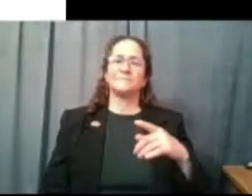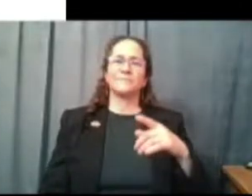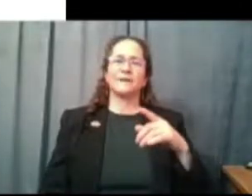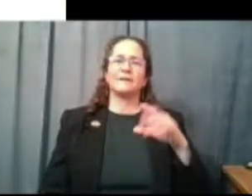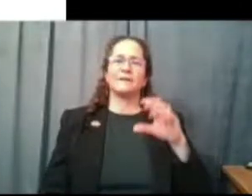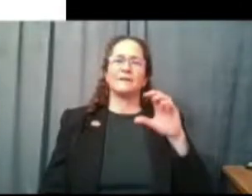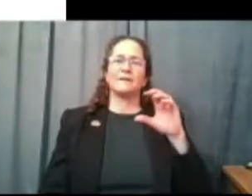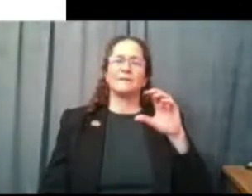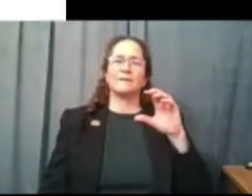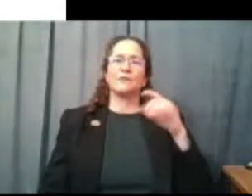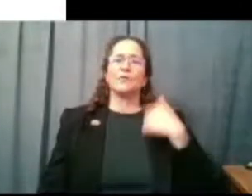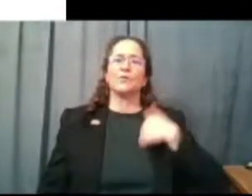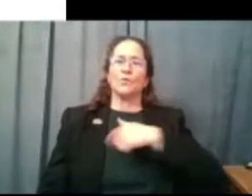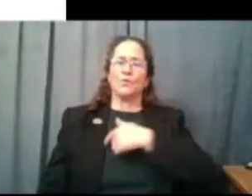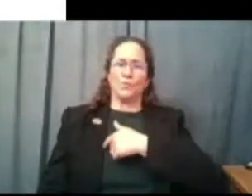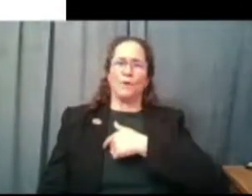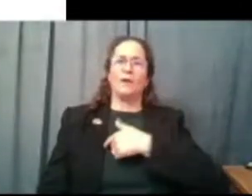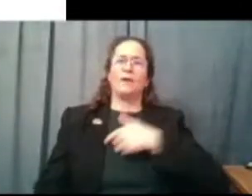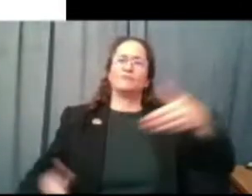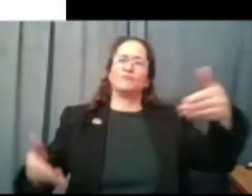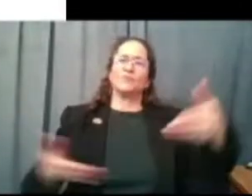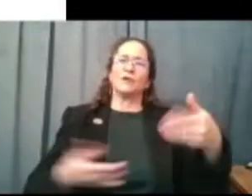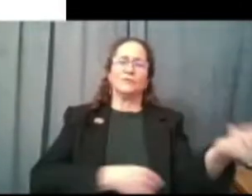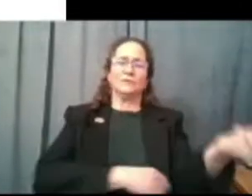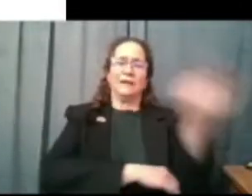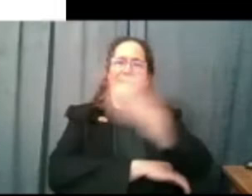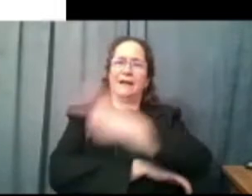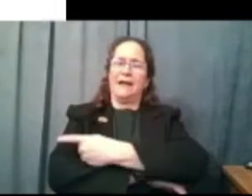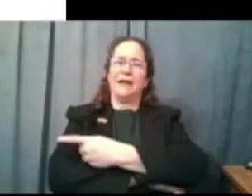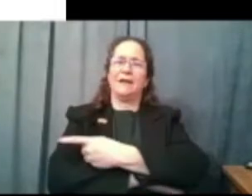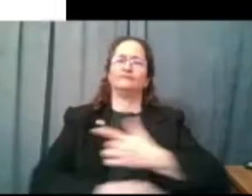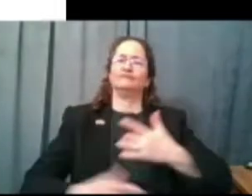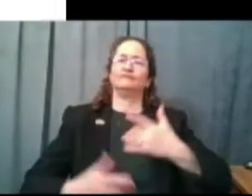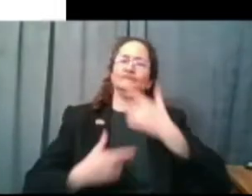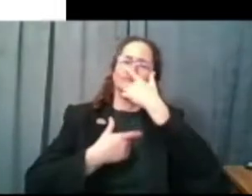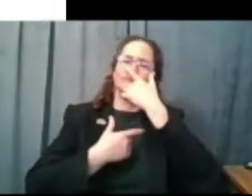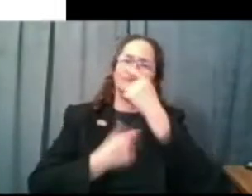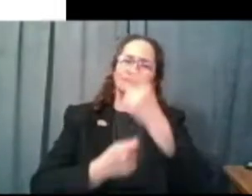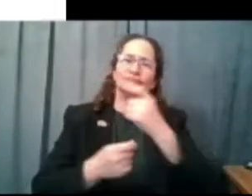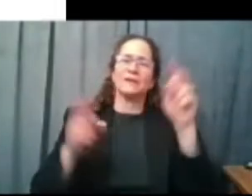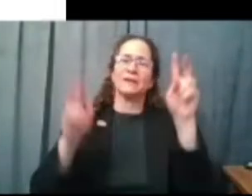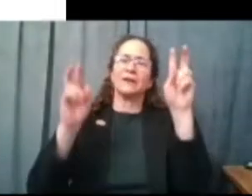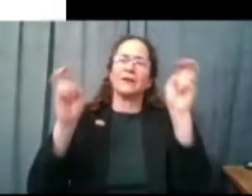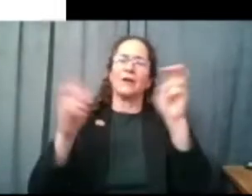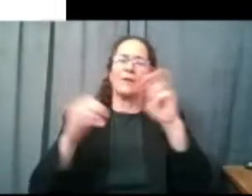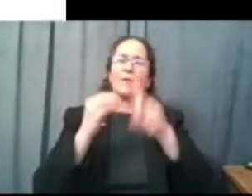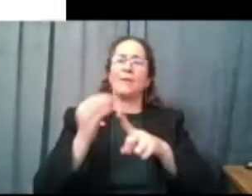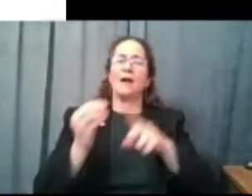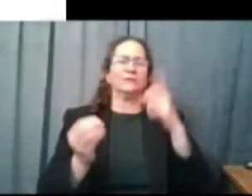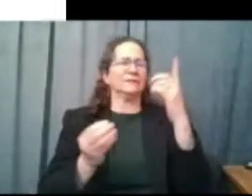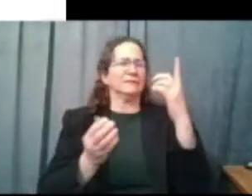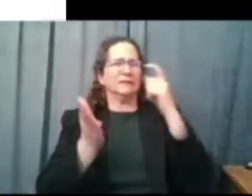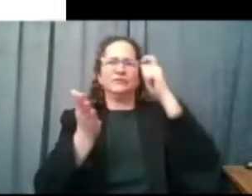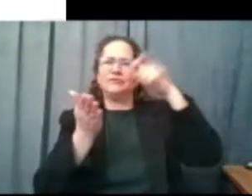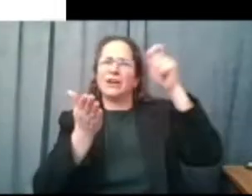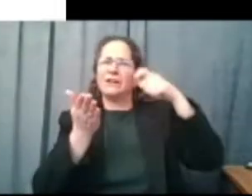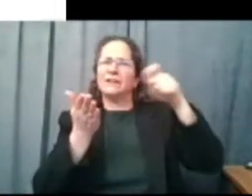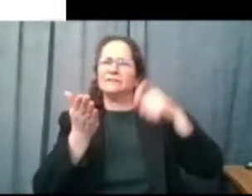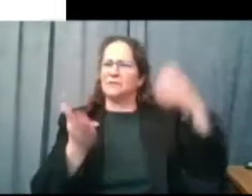We bring you today a delightful topic on white checklists, especially now when the world is upside down.